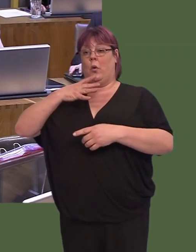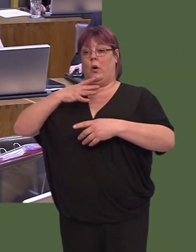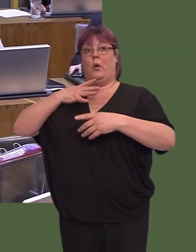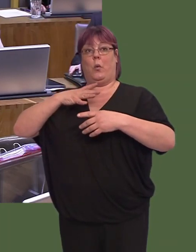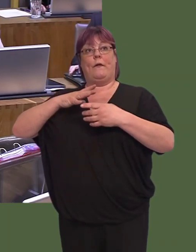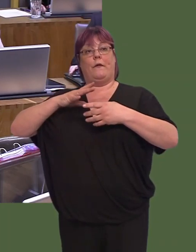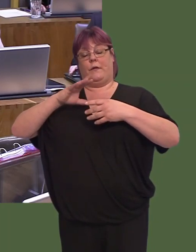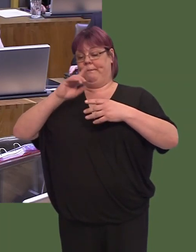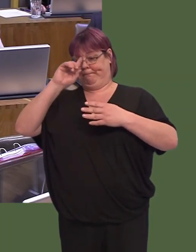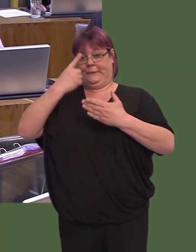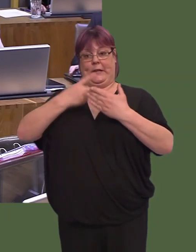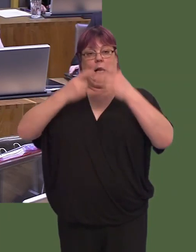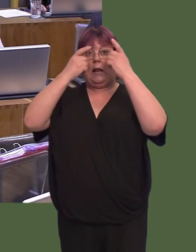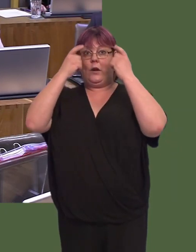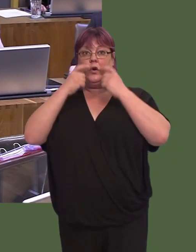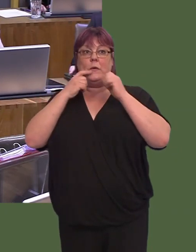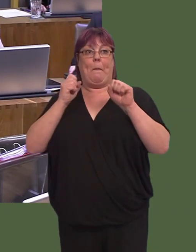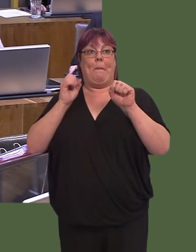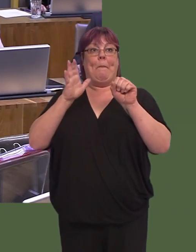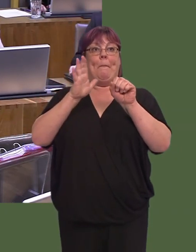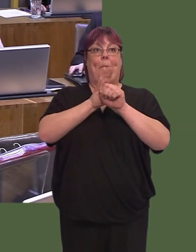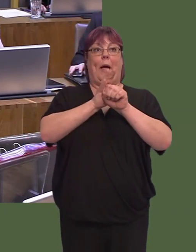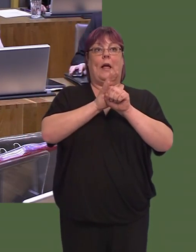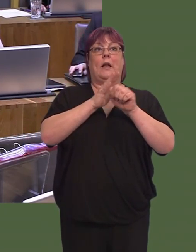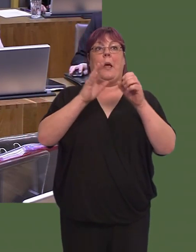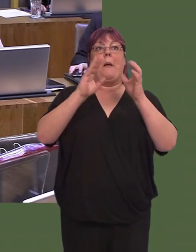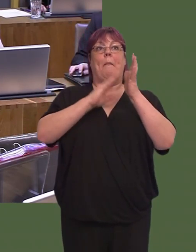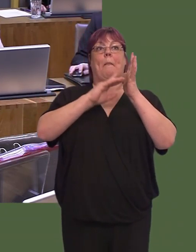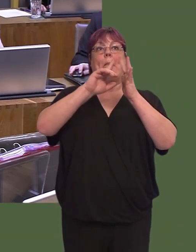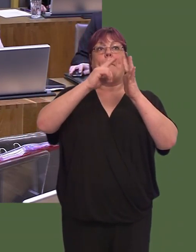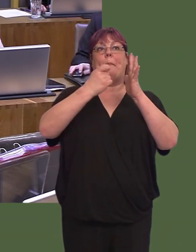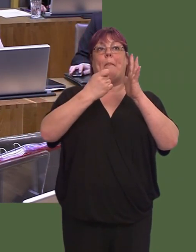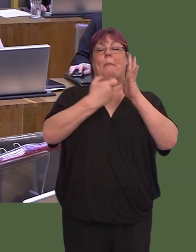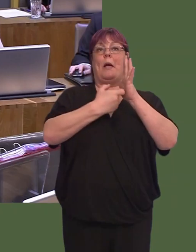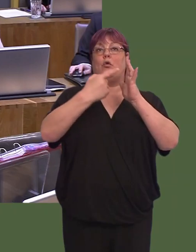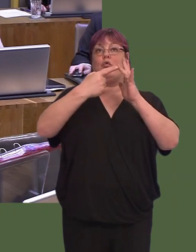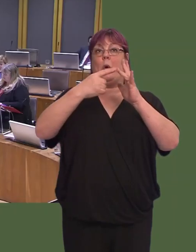in Wales on both the manufacture and sale of productsóby 30 June 2018, we hope.